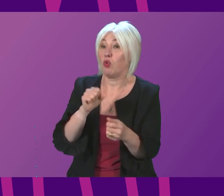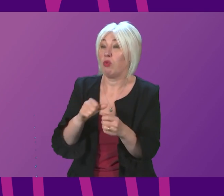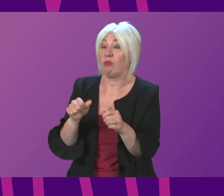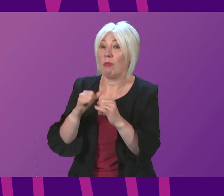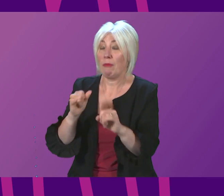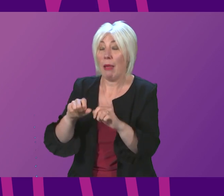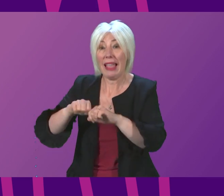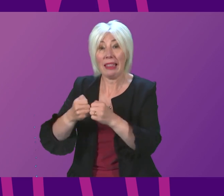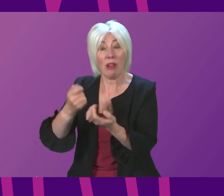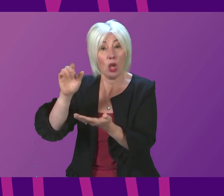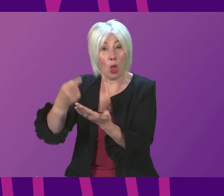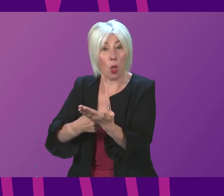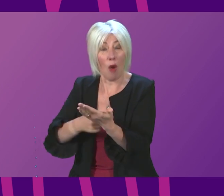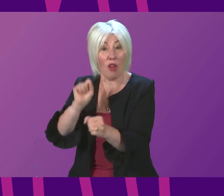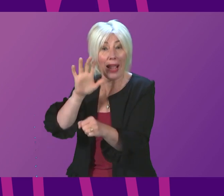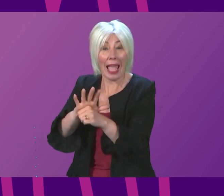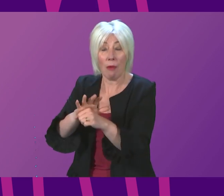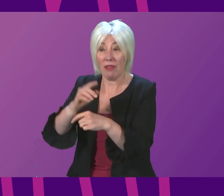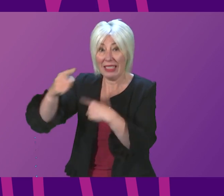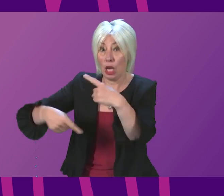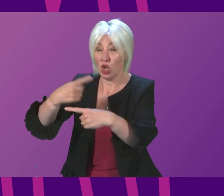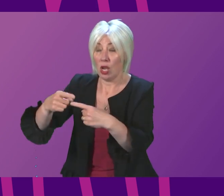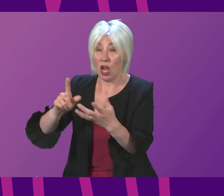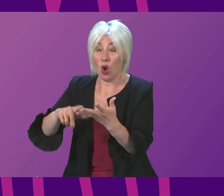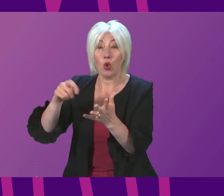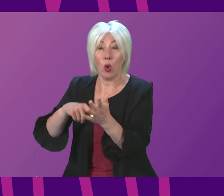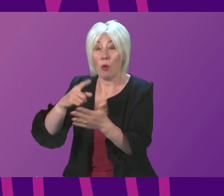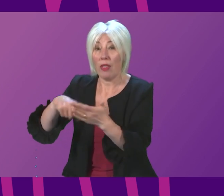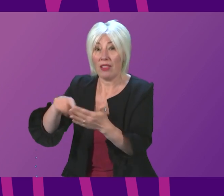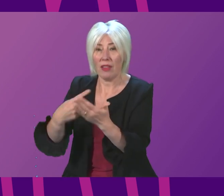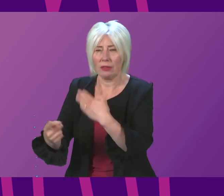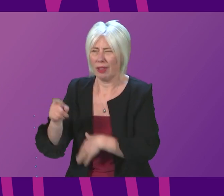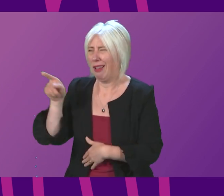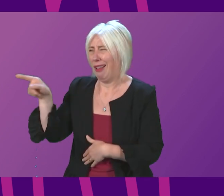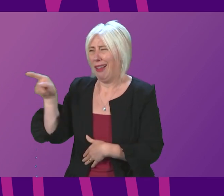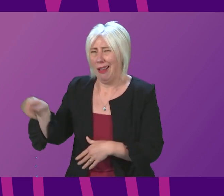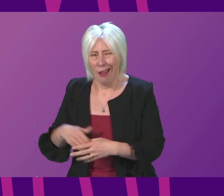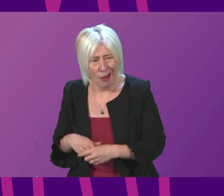Members. There is a real obsession on the Tory benches today.